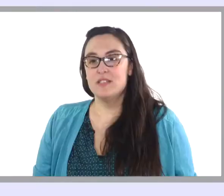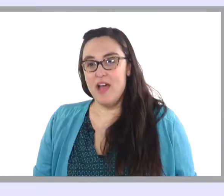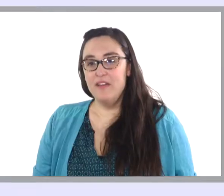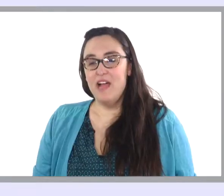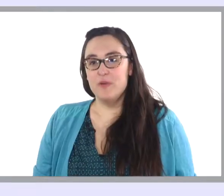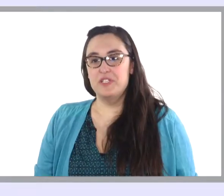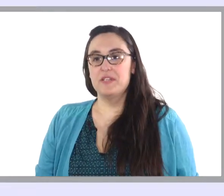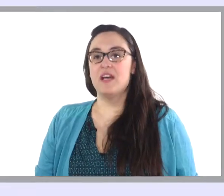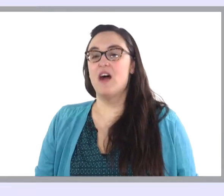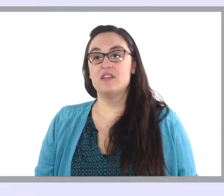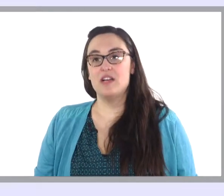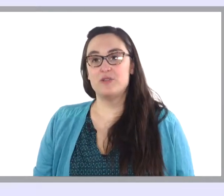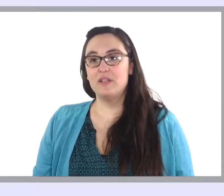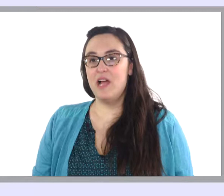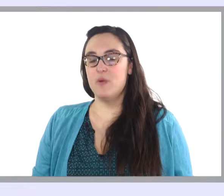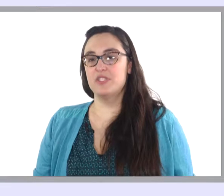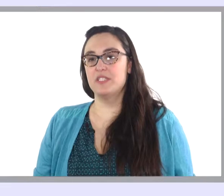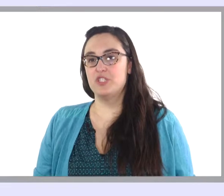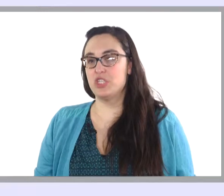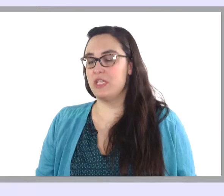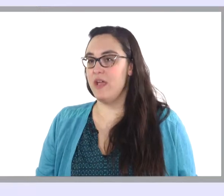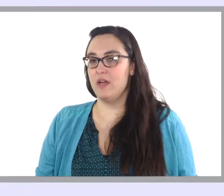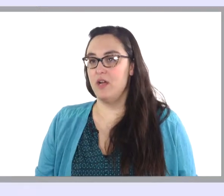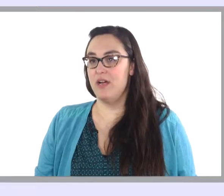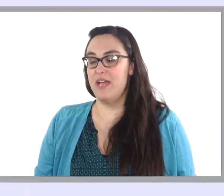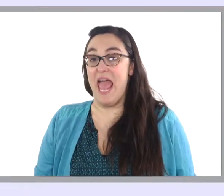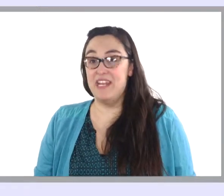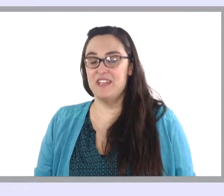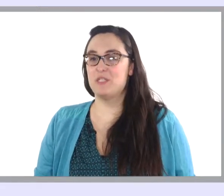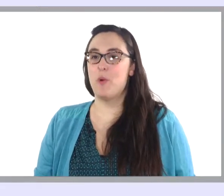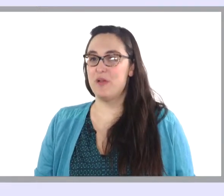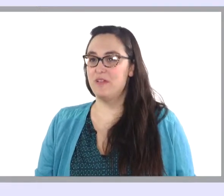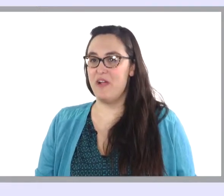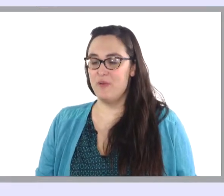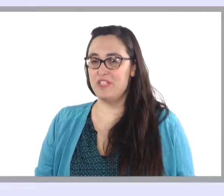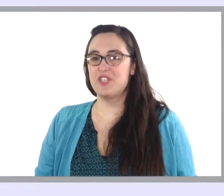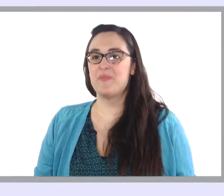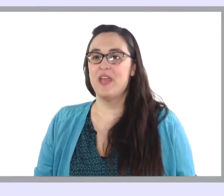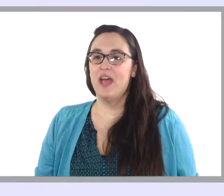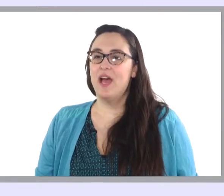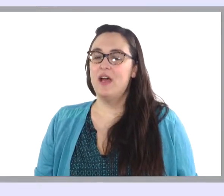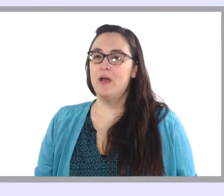Sign languages are natural languages just like any spoken language,